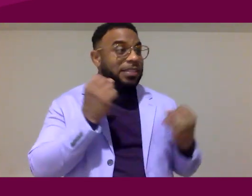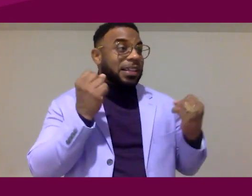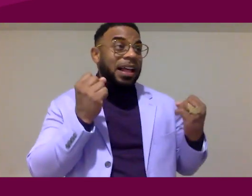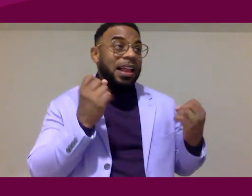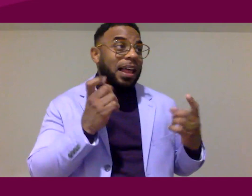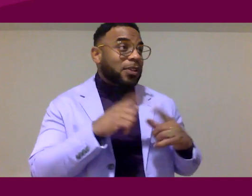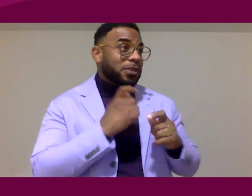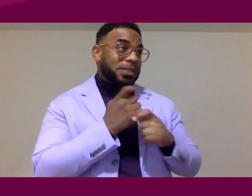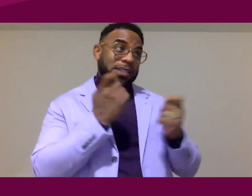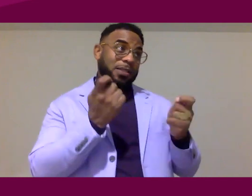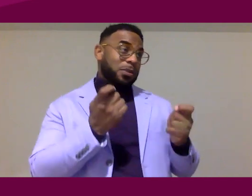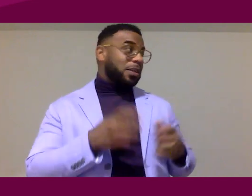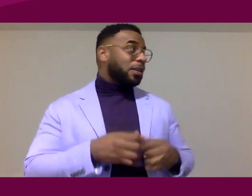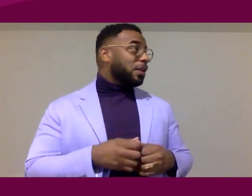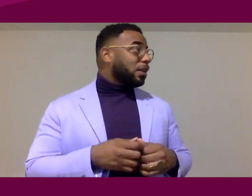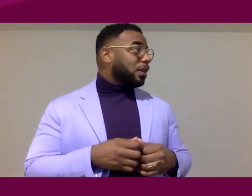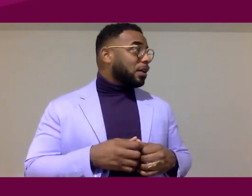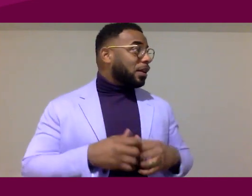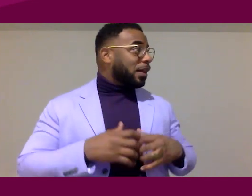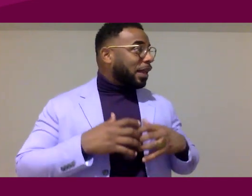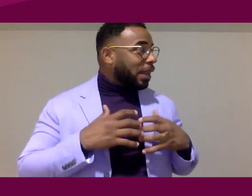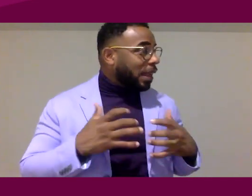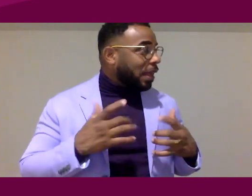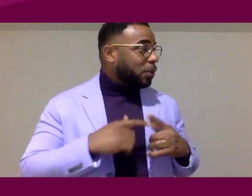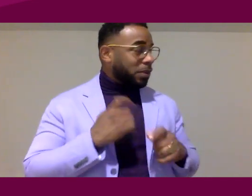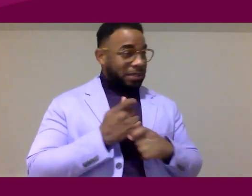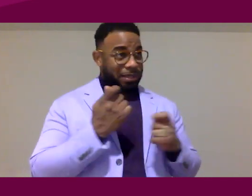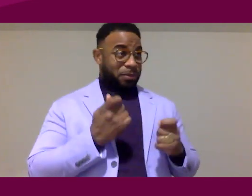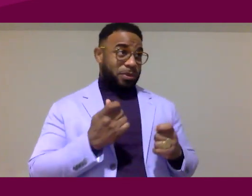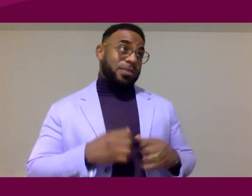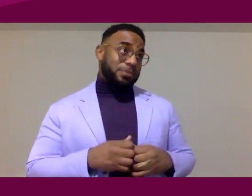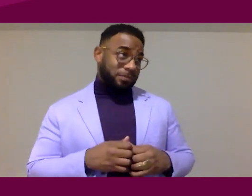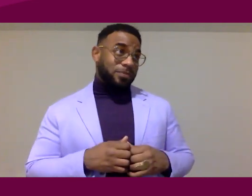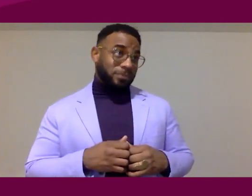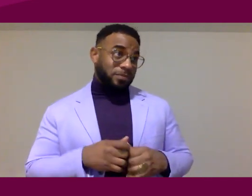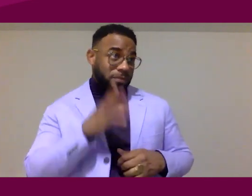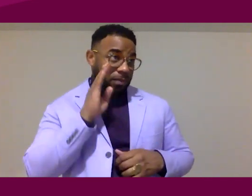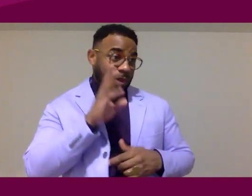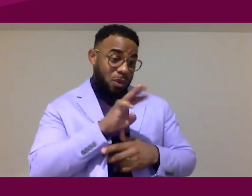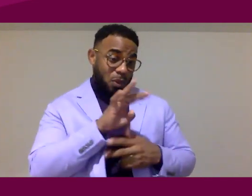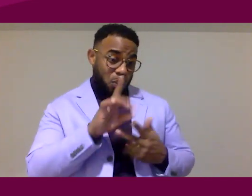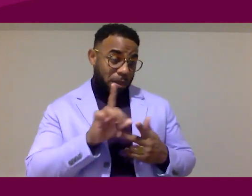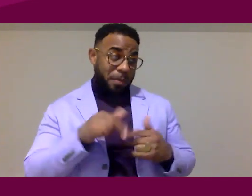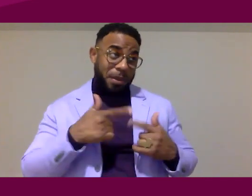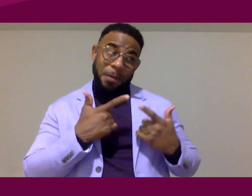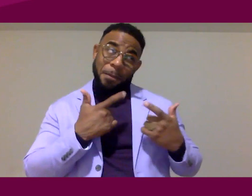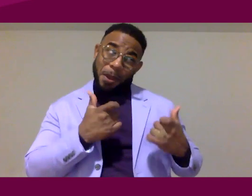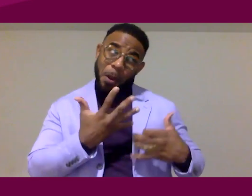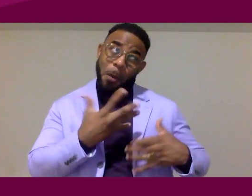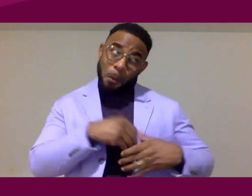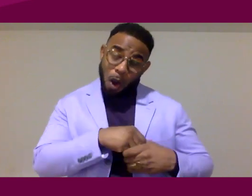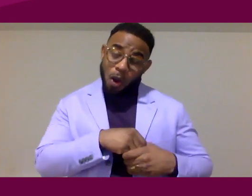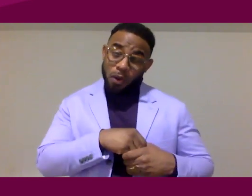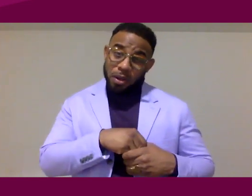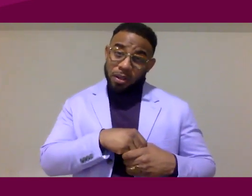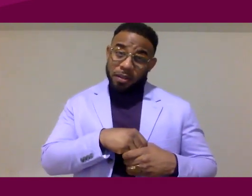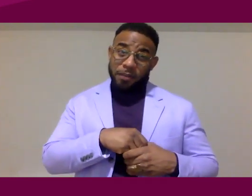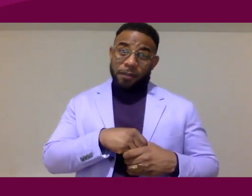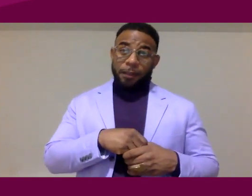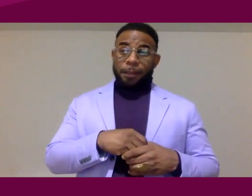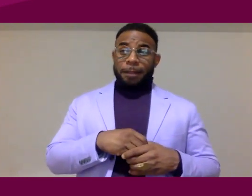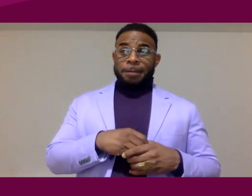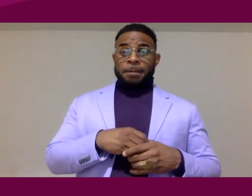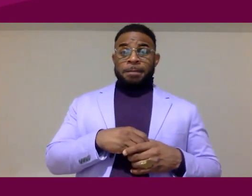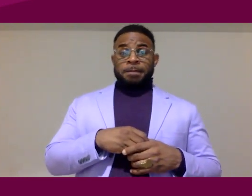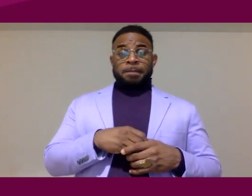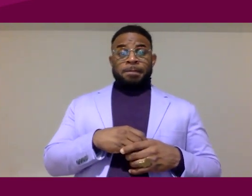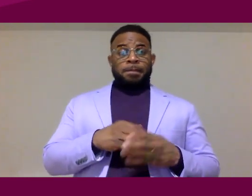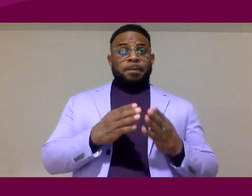celebrate, a whole lot to celebrate that WID has been a major part of, and that the broad